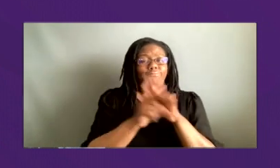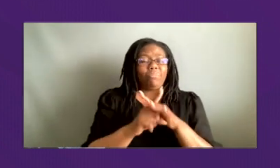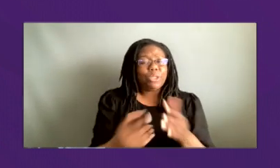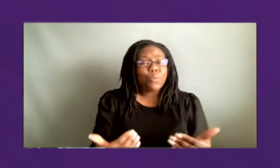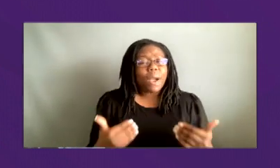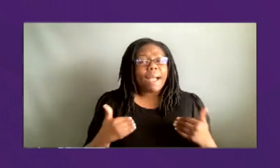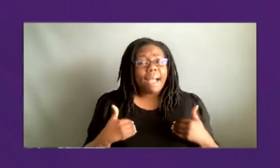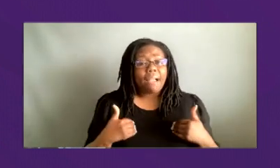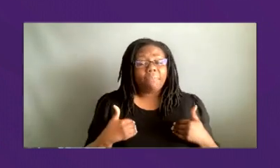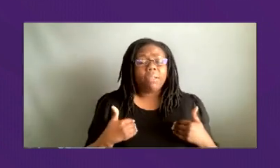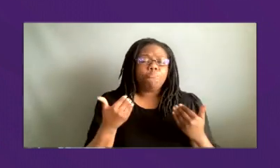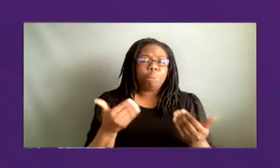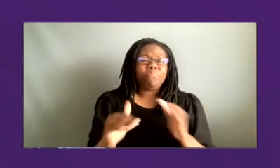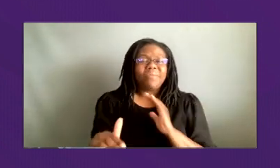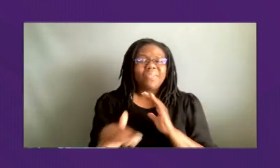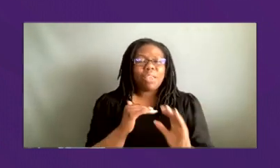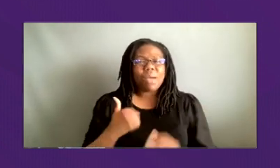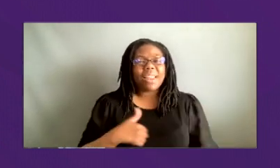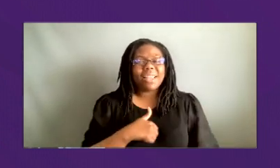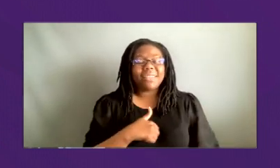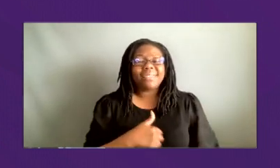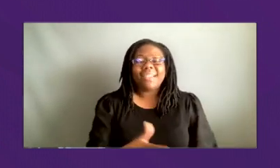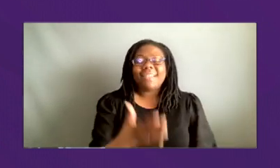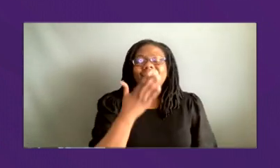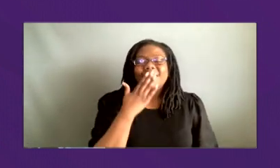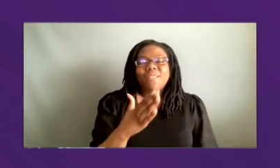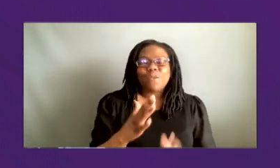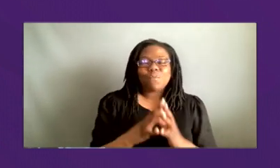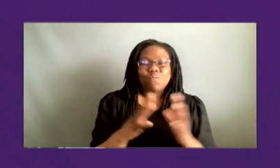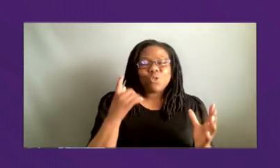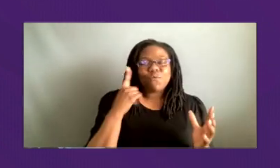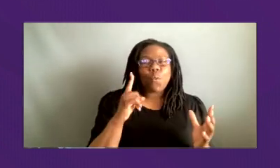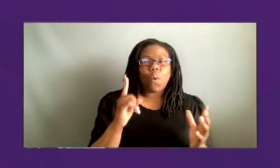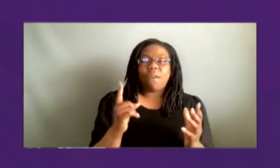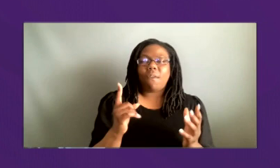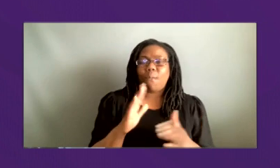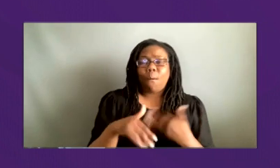But past that, thank you all so much for all these great things in the chat. I have very much enjoyed